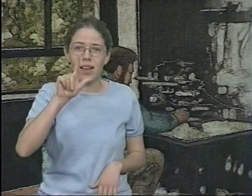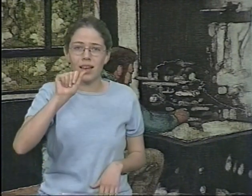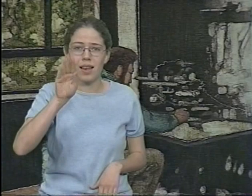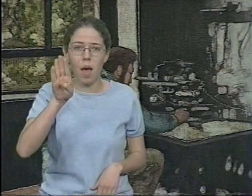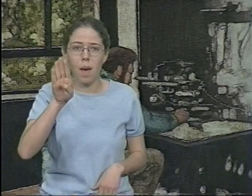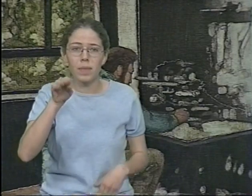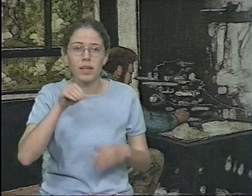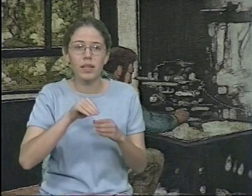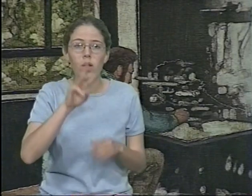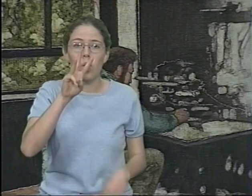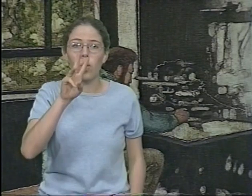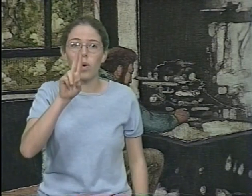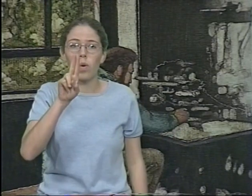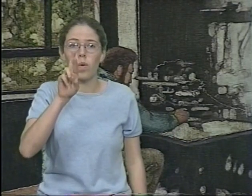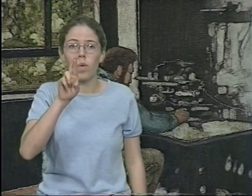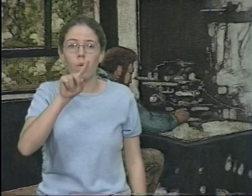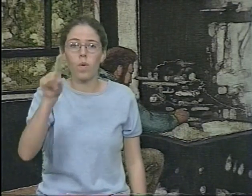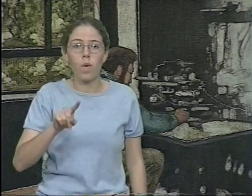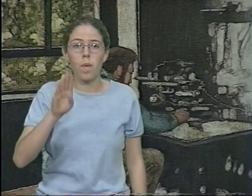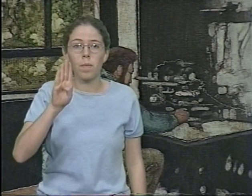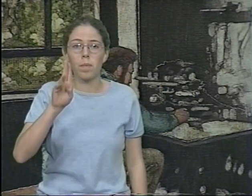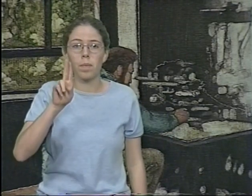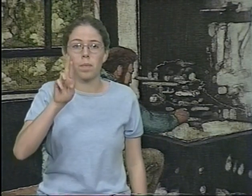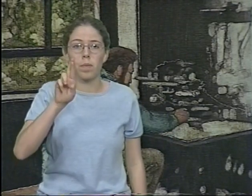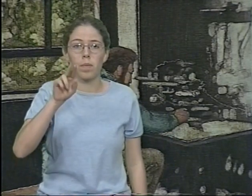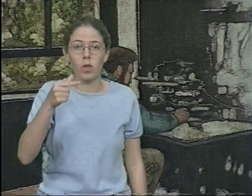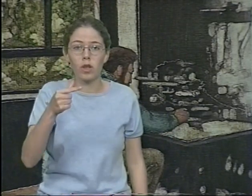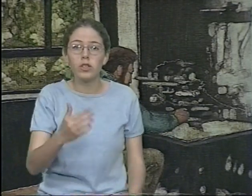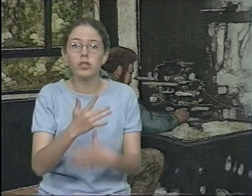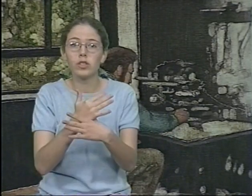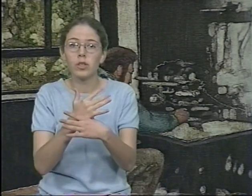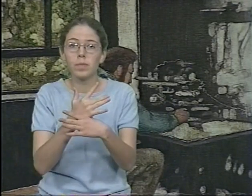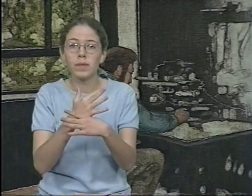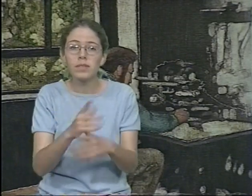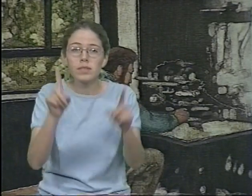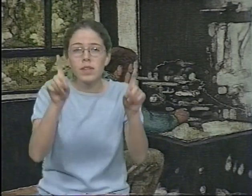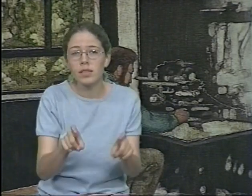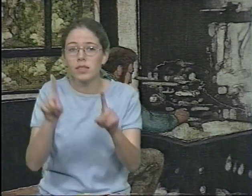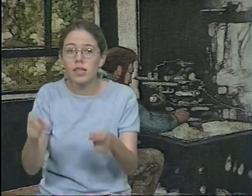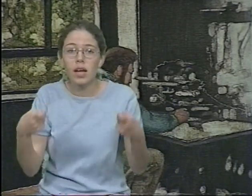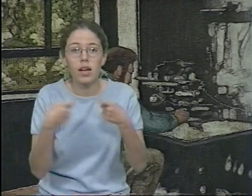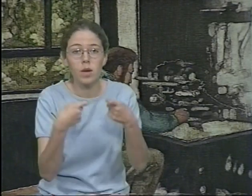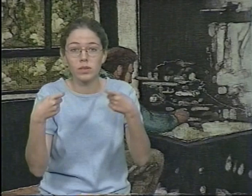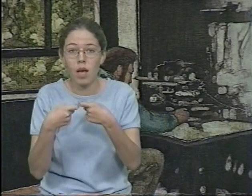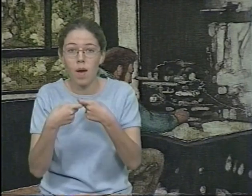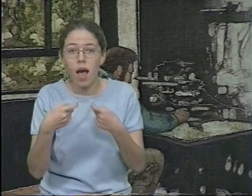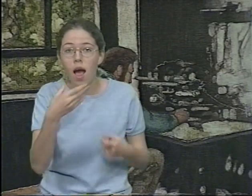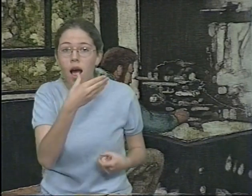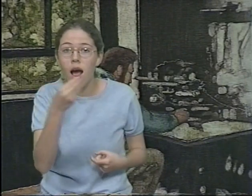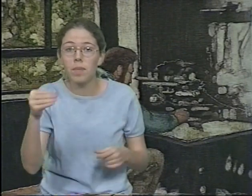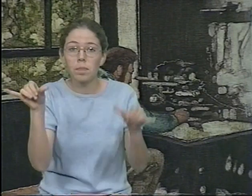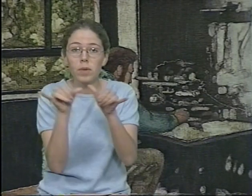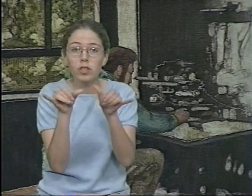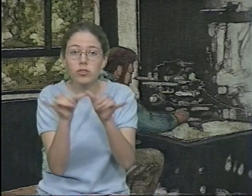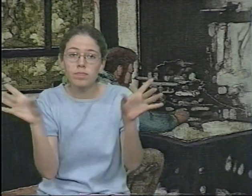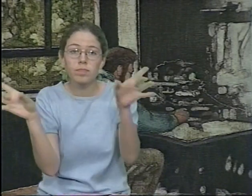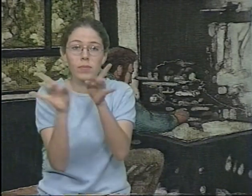testing electricity and measuring magnetic effects.